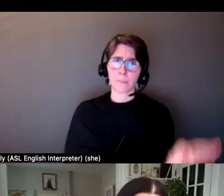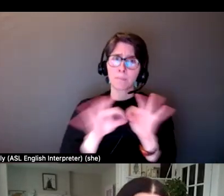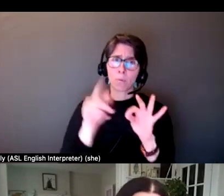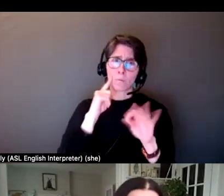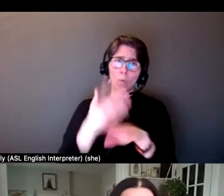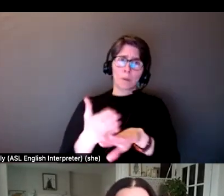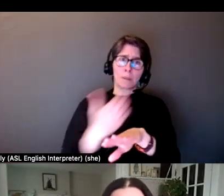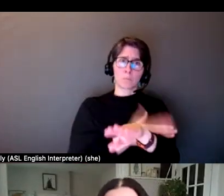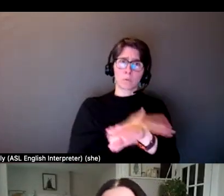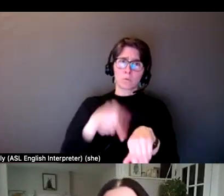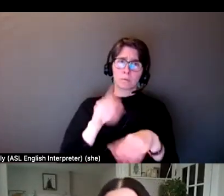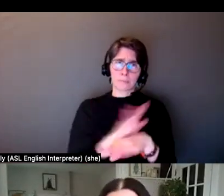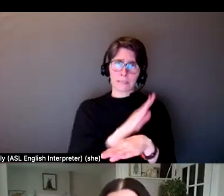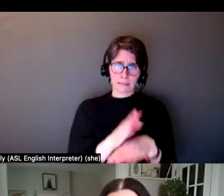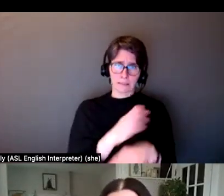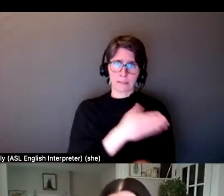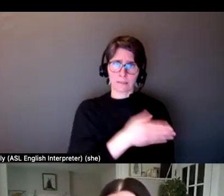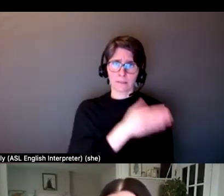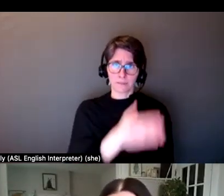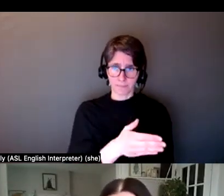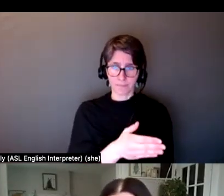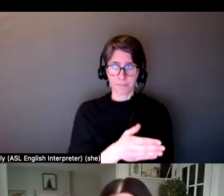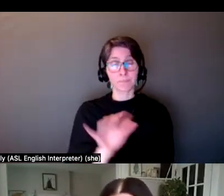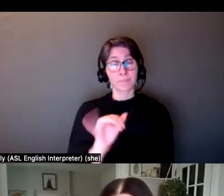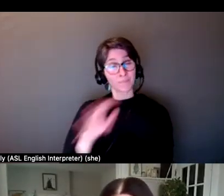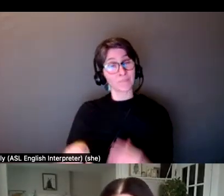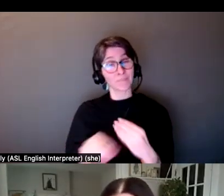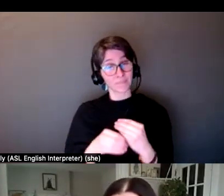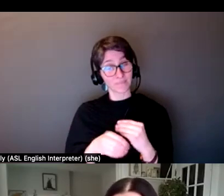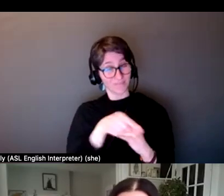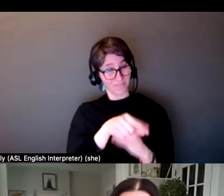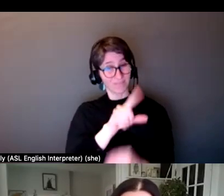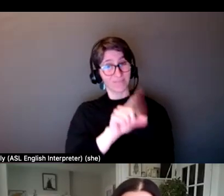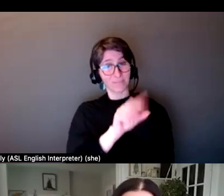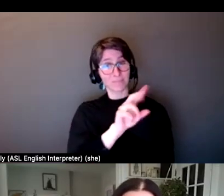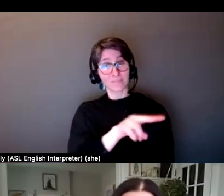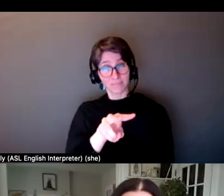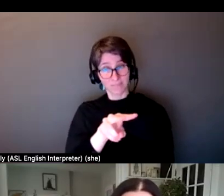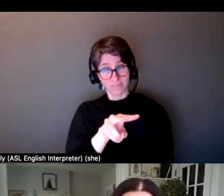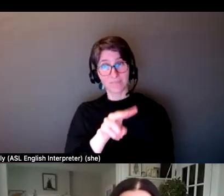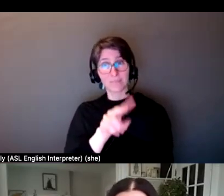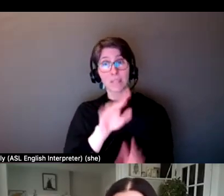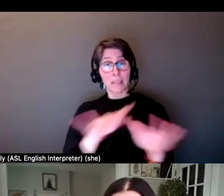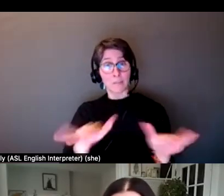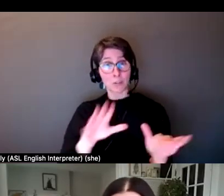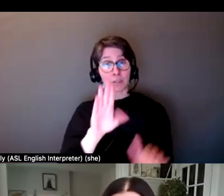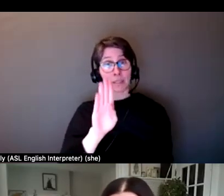And I will note as well that the 2022 Diversity Baseline Survey that I'm going to bring up a